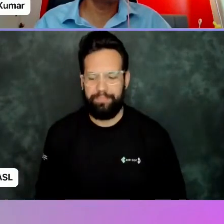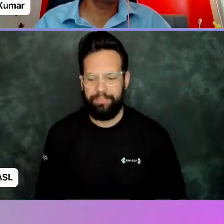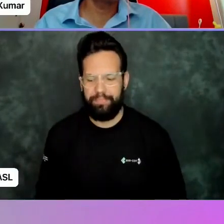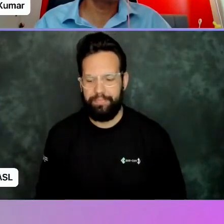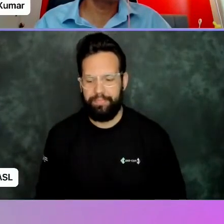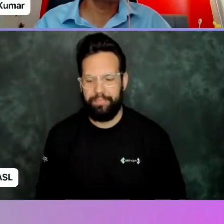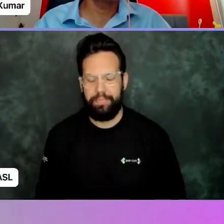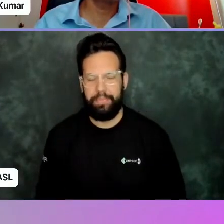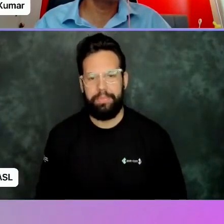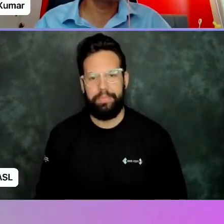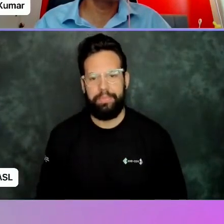Okay.